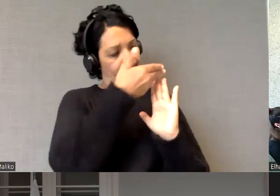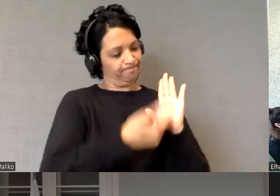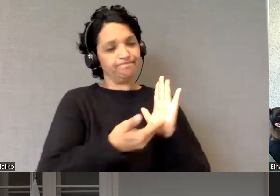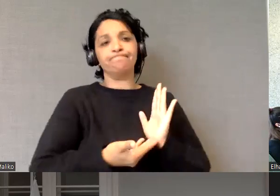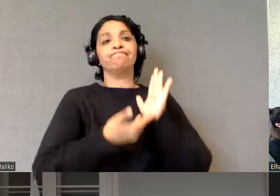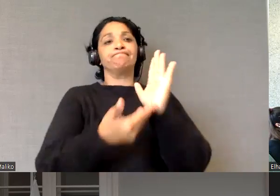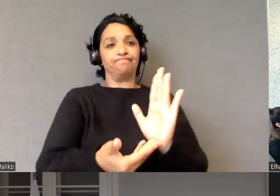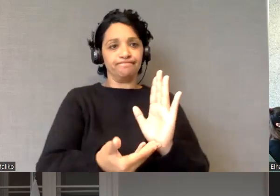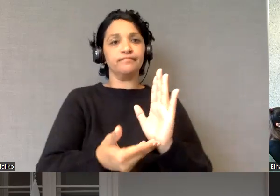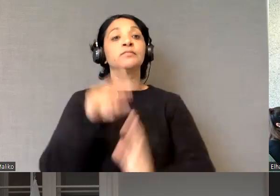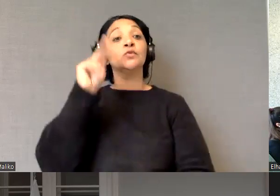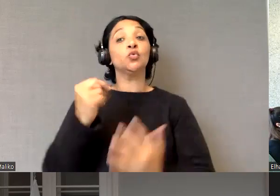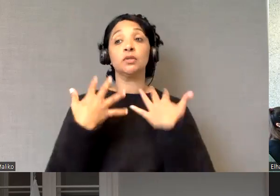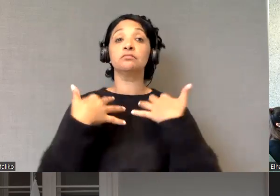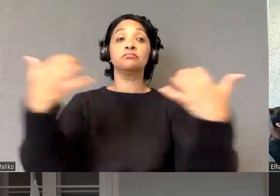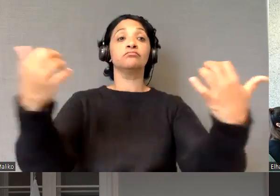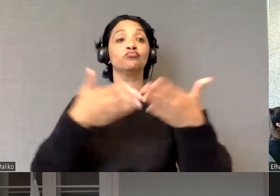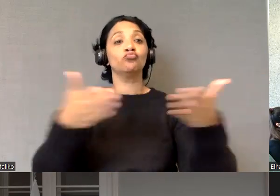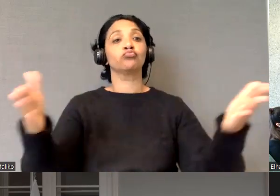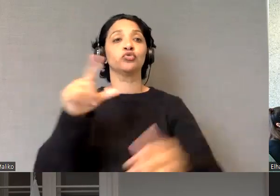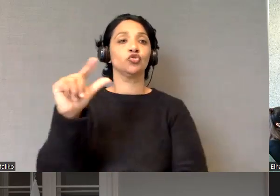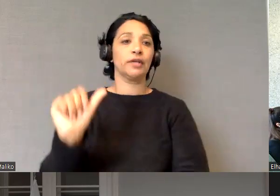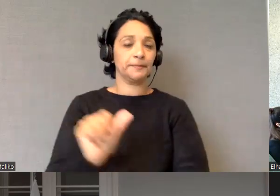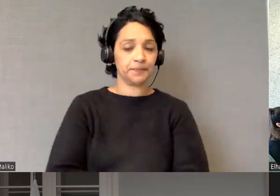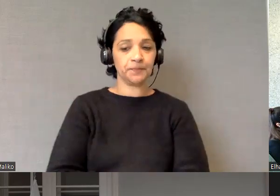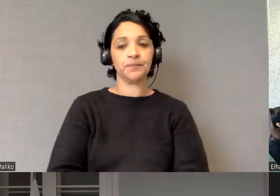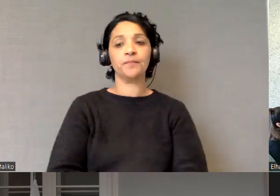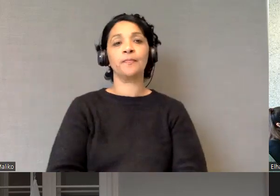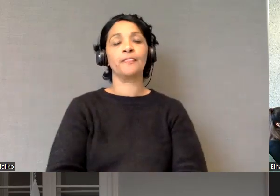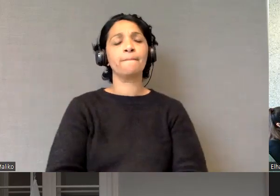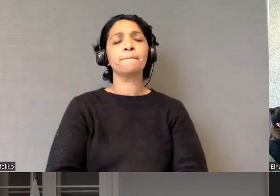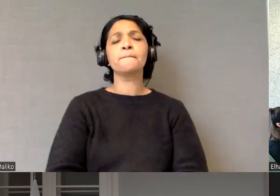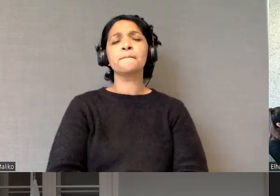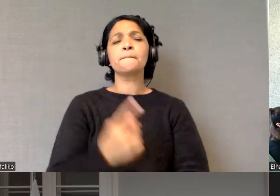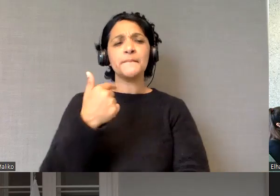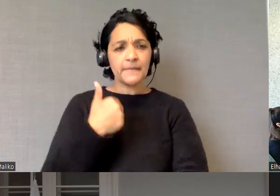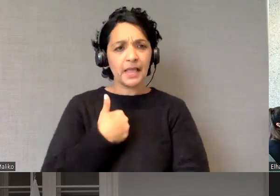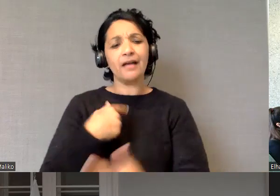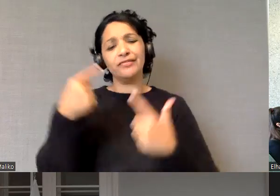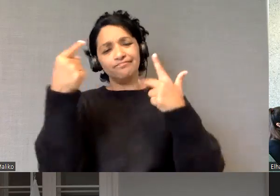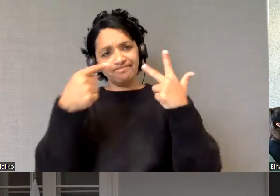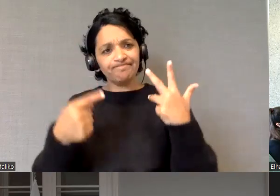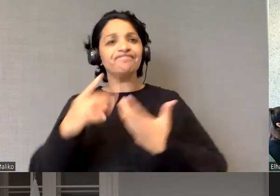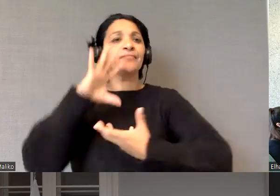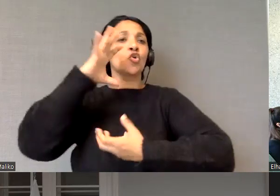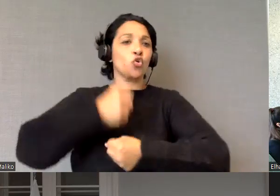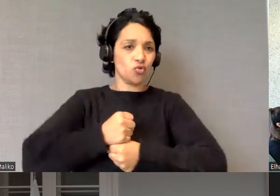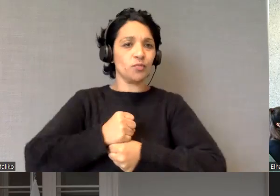U.N. General Assembly. There are a couple of conclusions, general ones that could be drawn that provide guidance